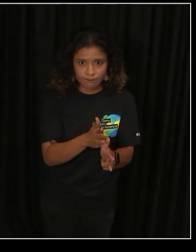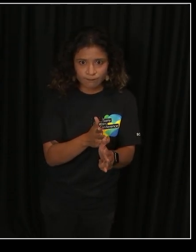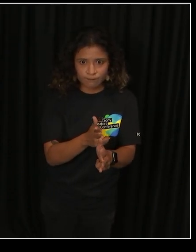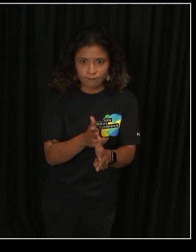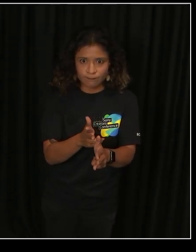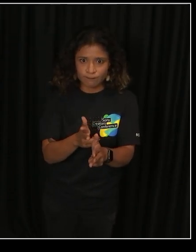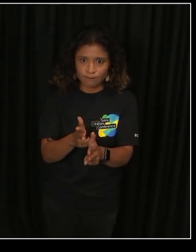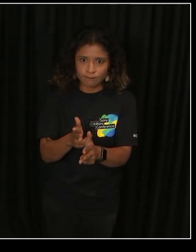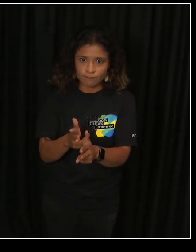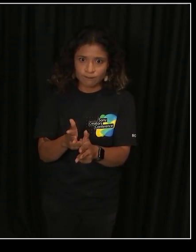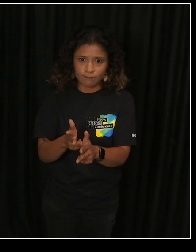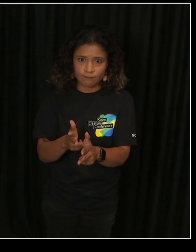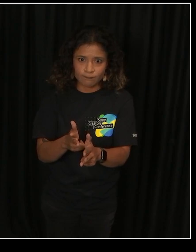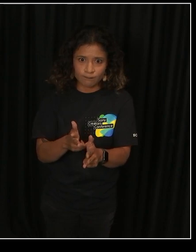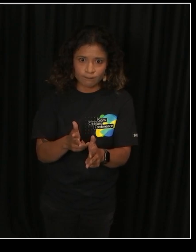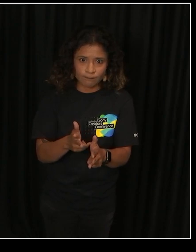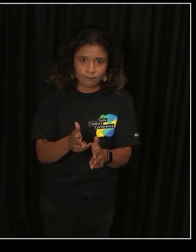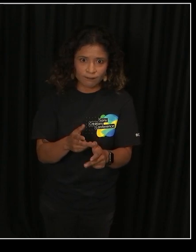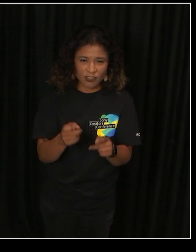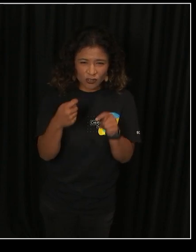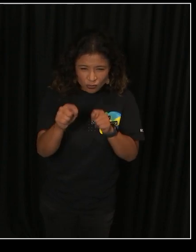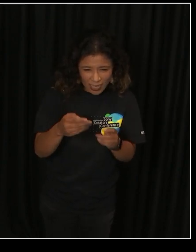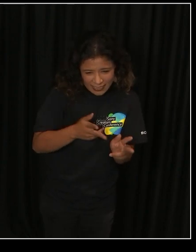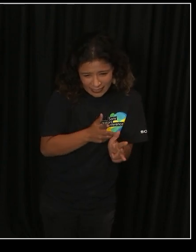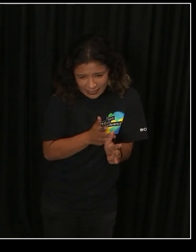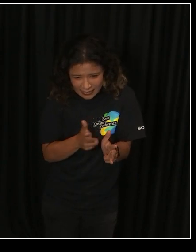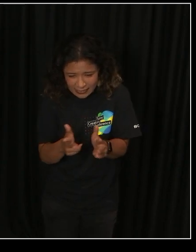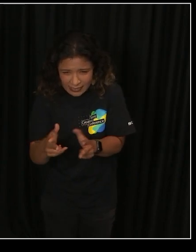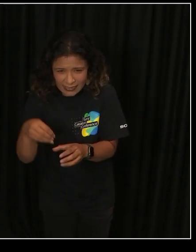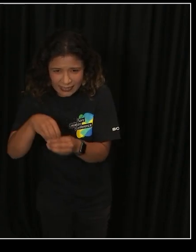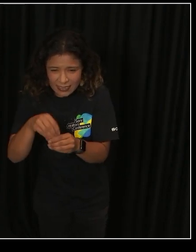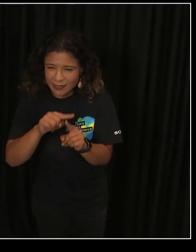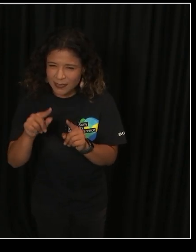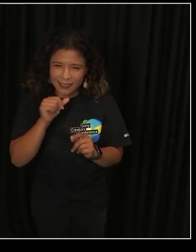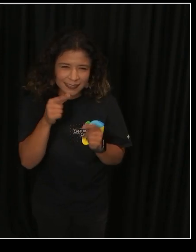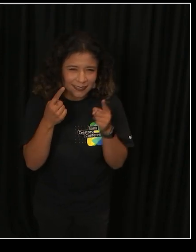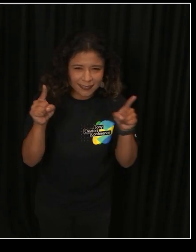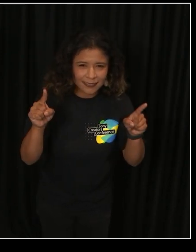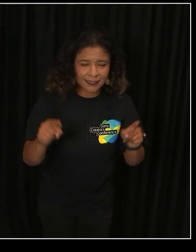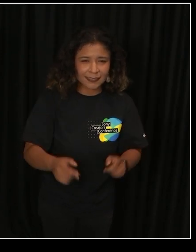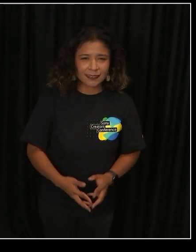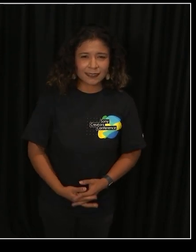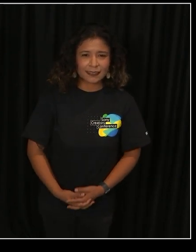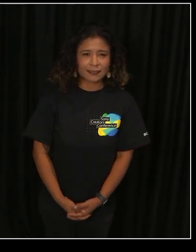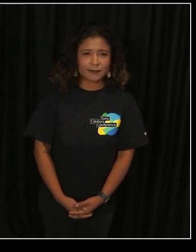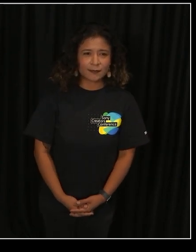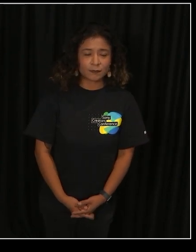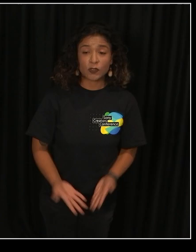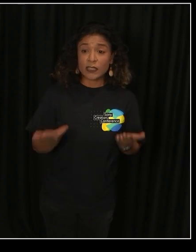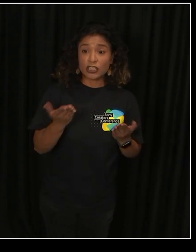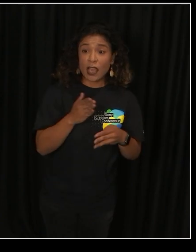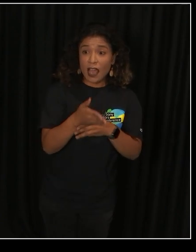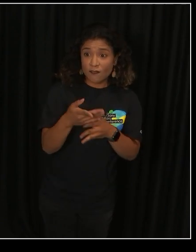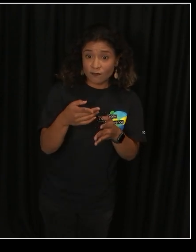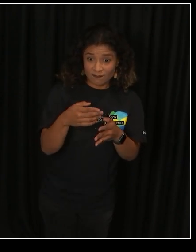not quite through there. Tried to make the move stick, but he was just... So here, right off the start,